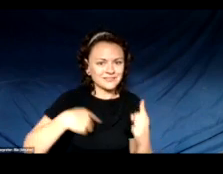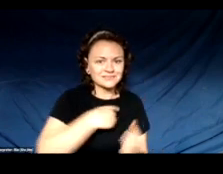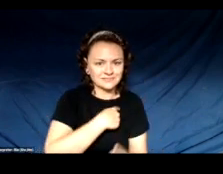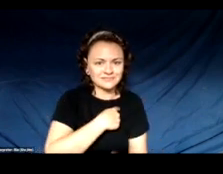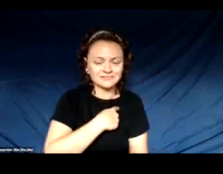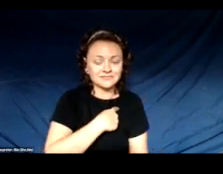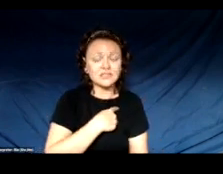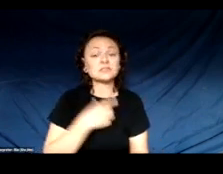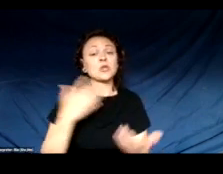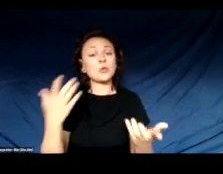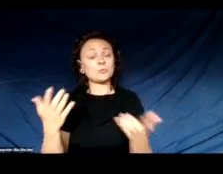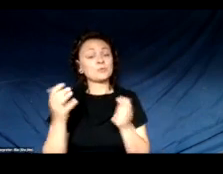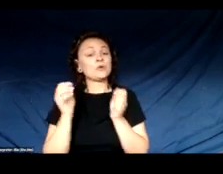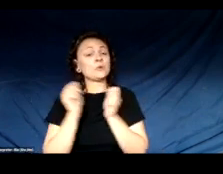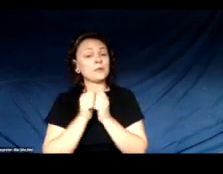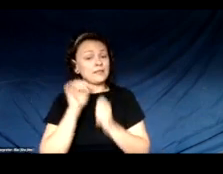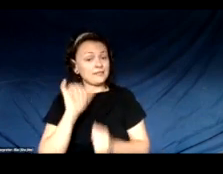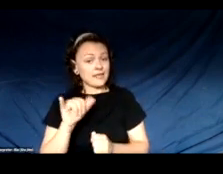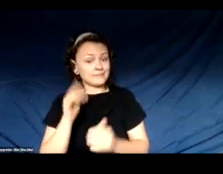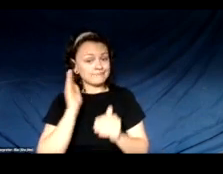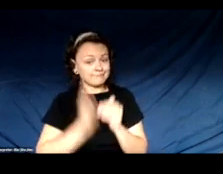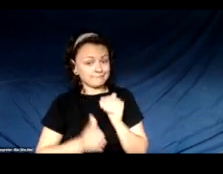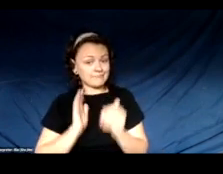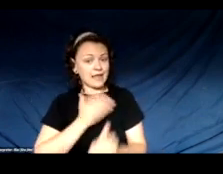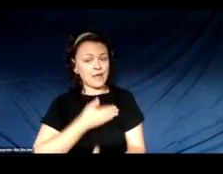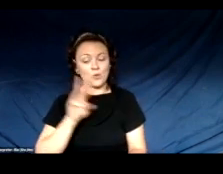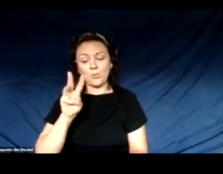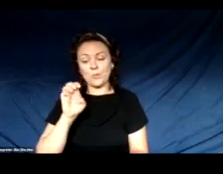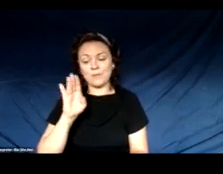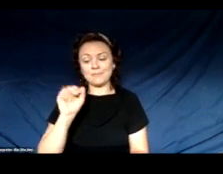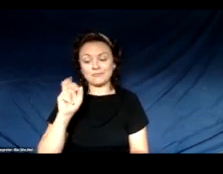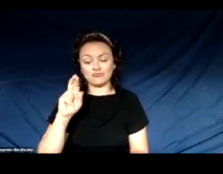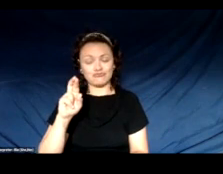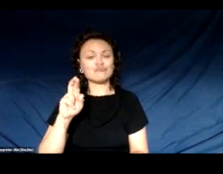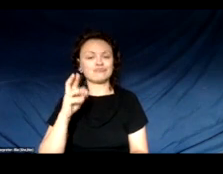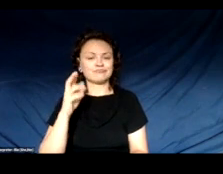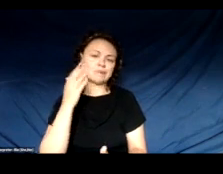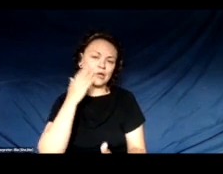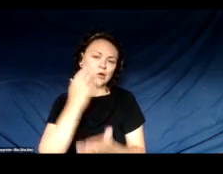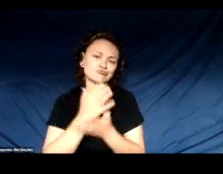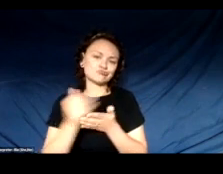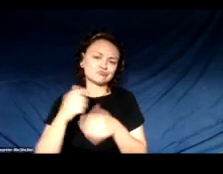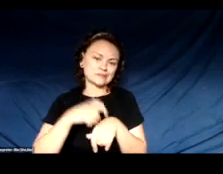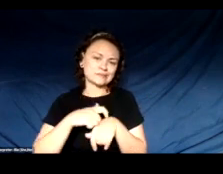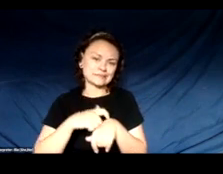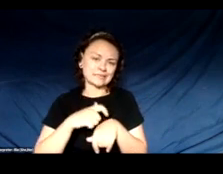I want to end our webinar. I know we're running out of time, but please feel like stay connected.